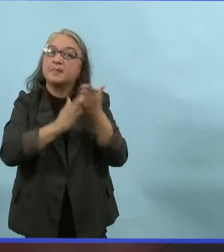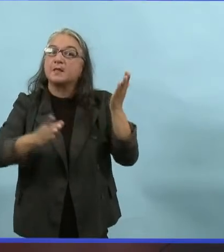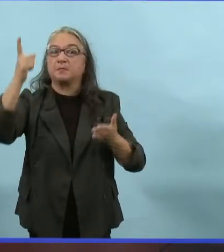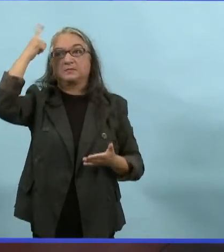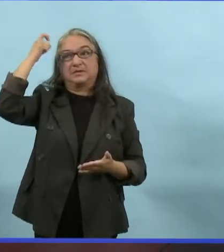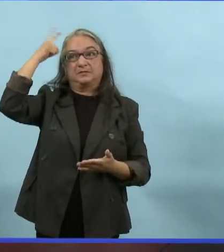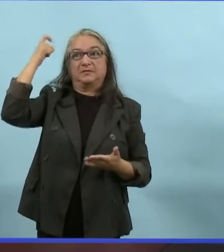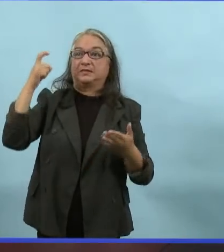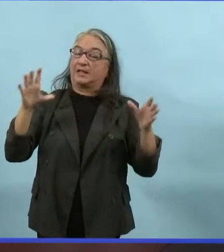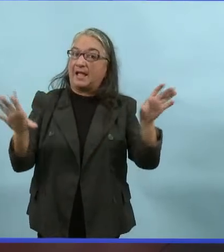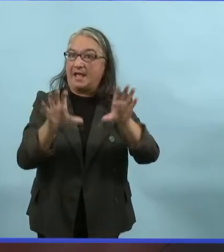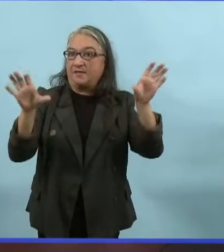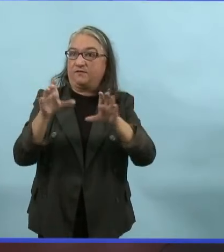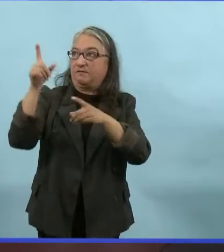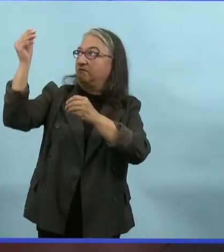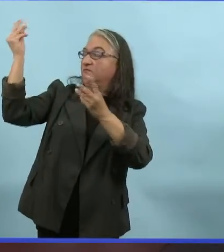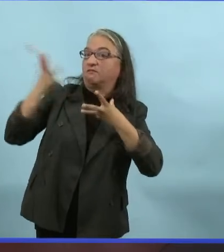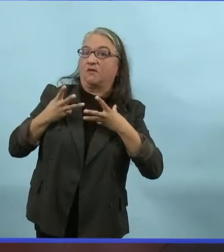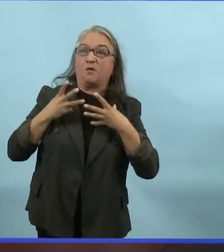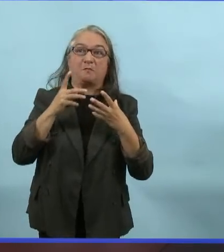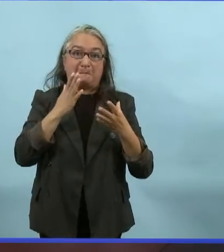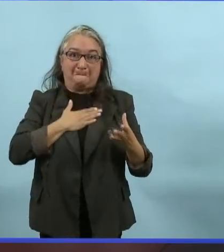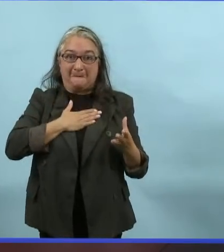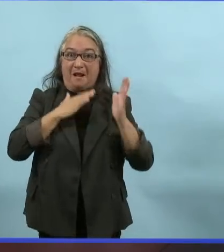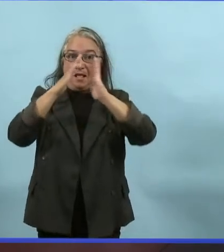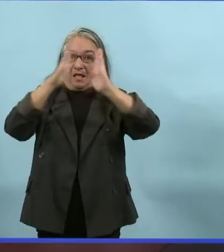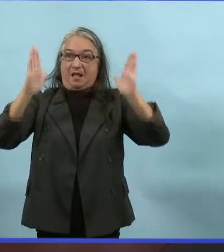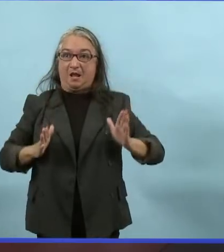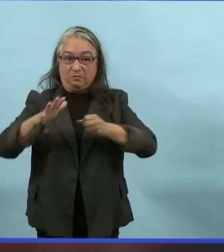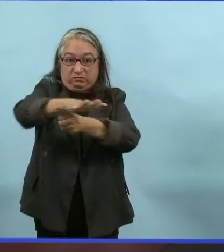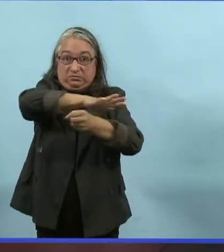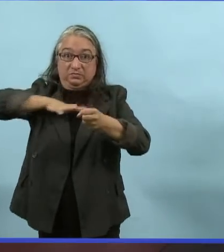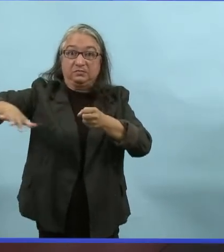you know around my house and things that i've been in in contact with with law enforcement